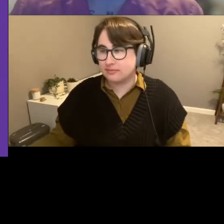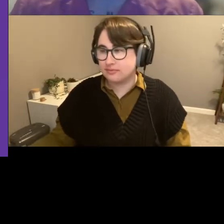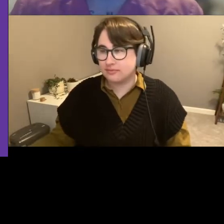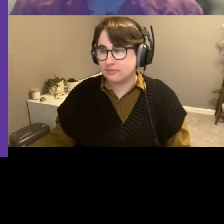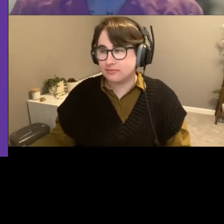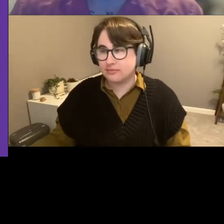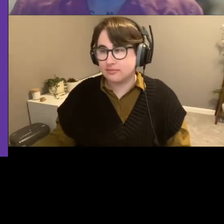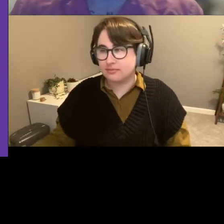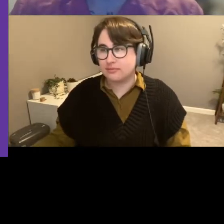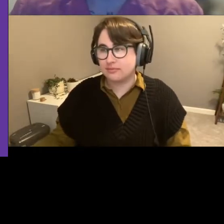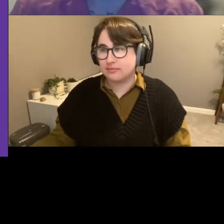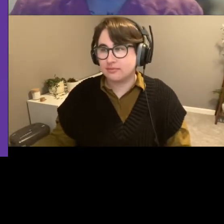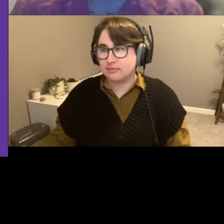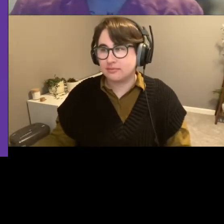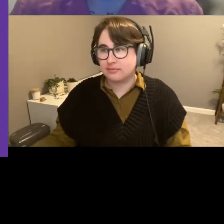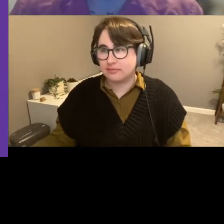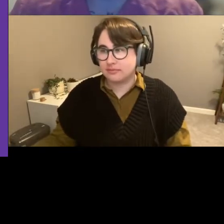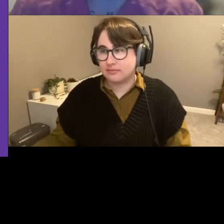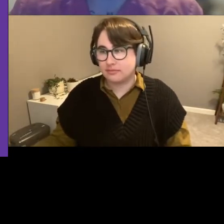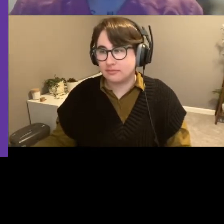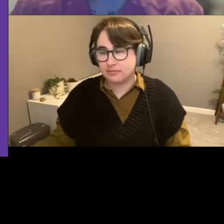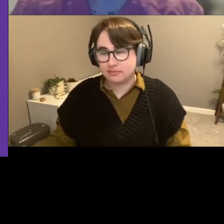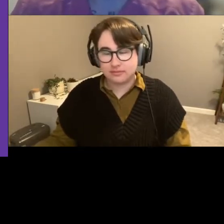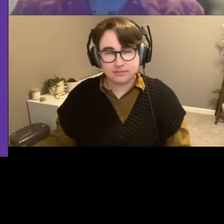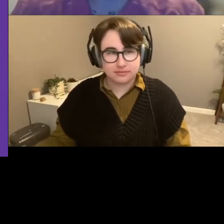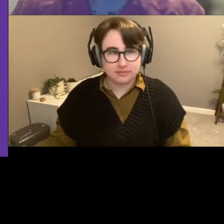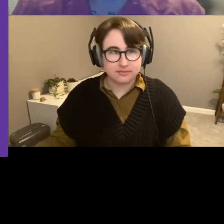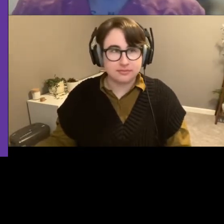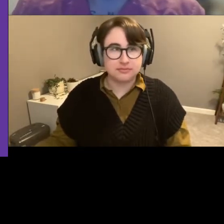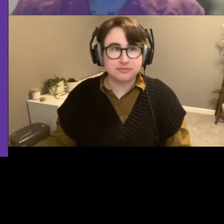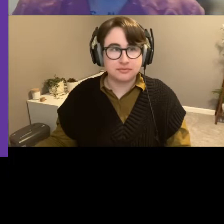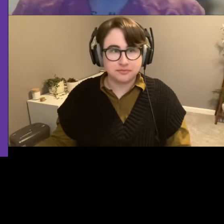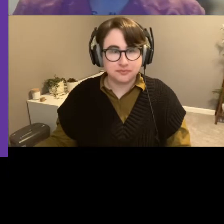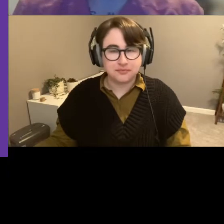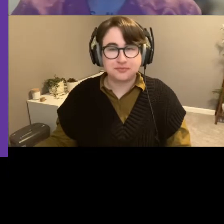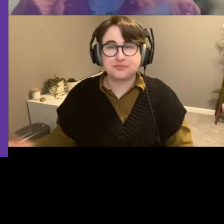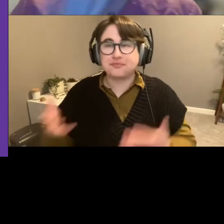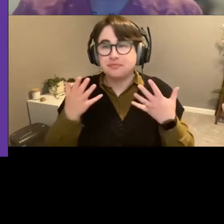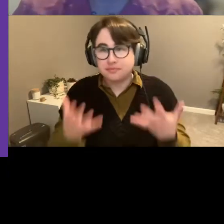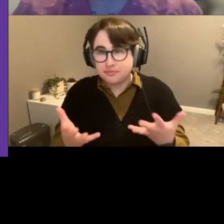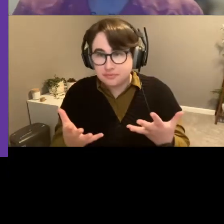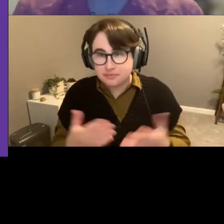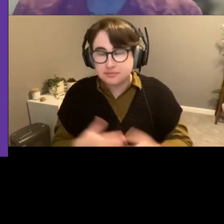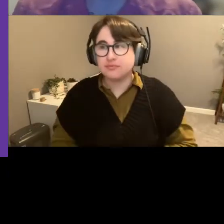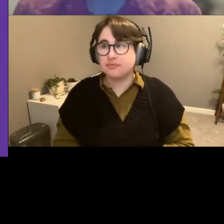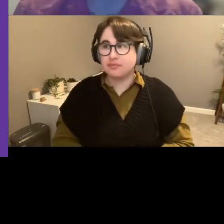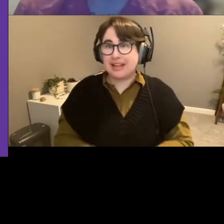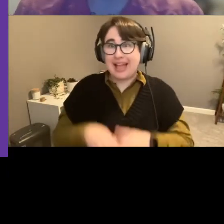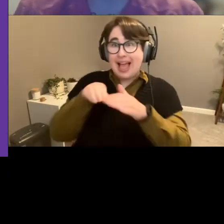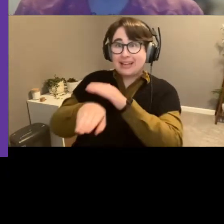So when we think of the intersections of how access to this reproductive care